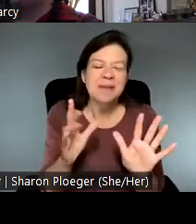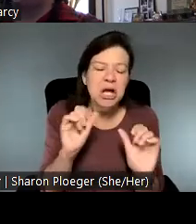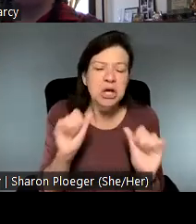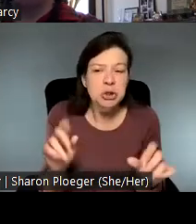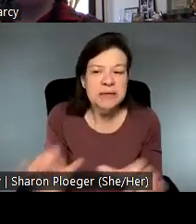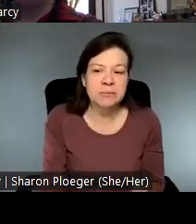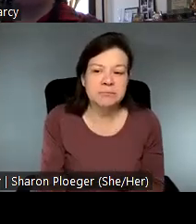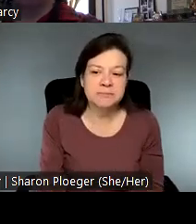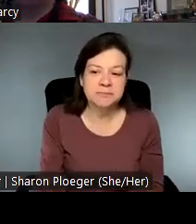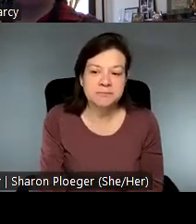But you would want to,